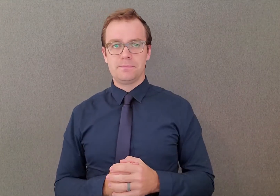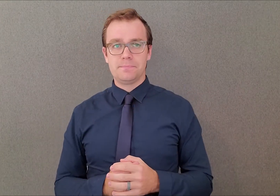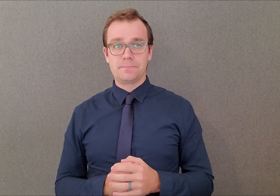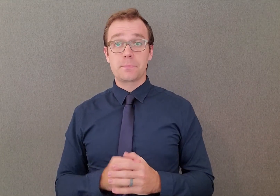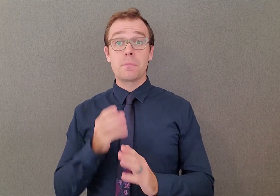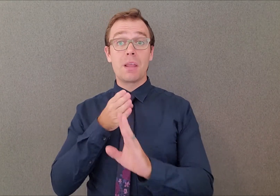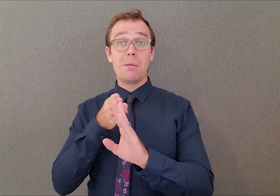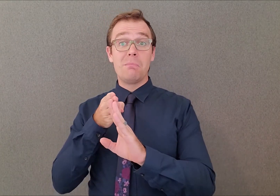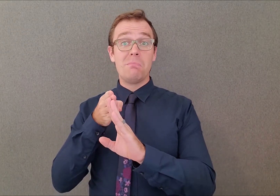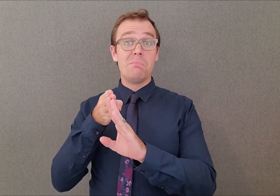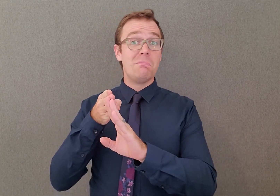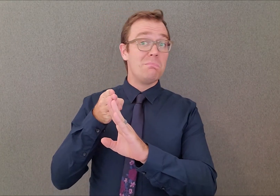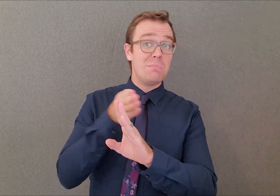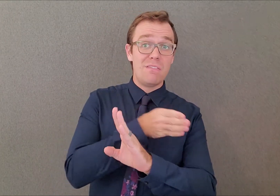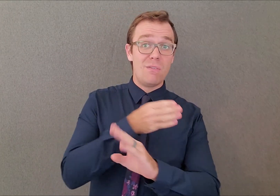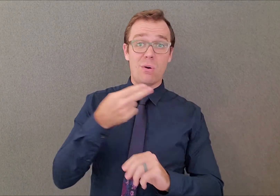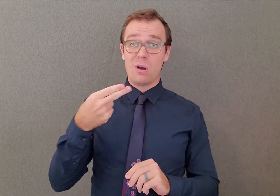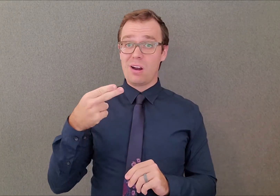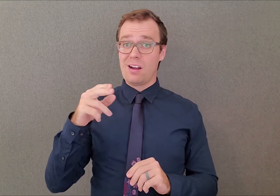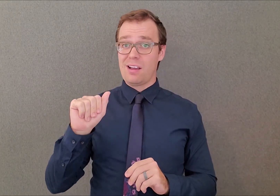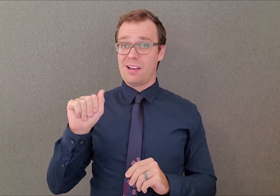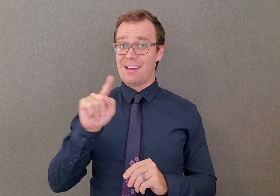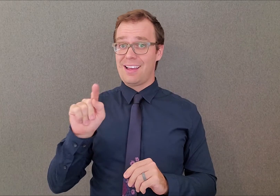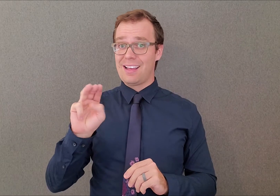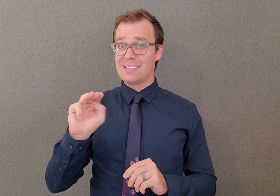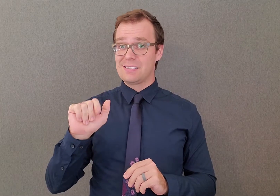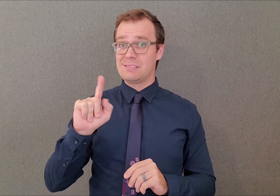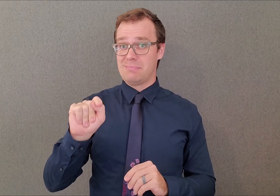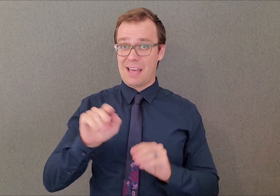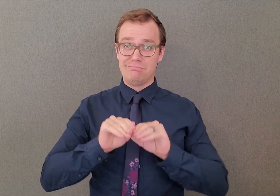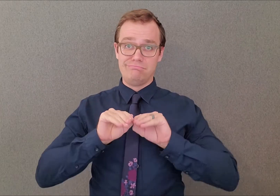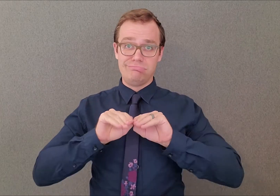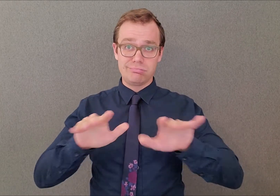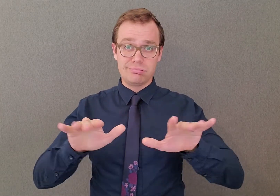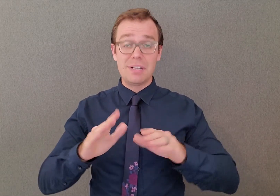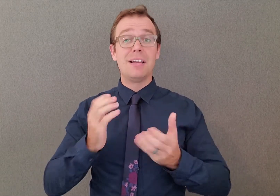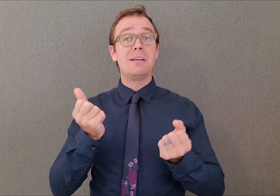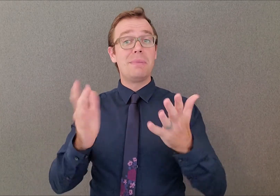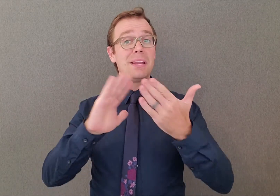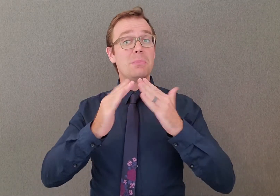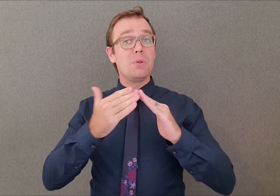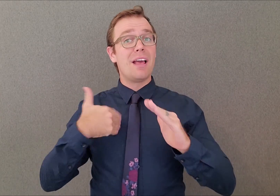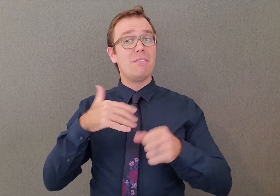Before a HazMat release. Many communities have Local Emergency